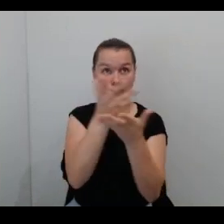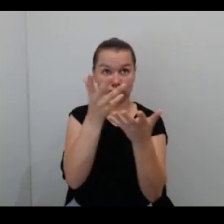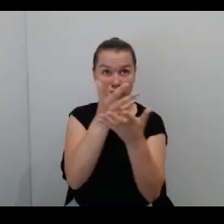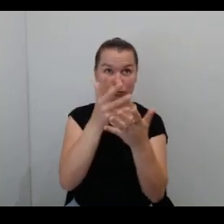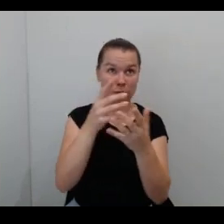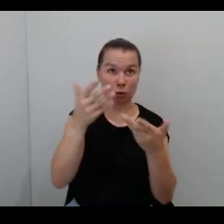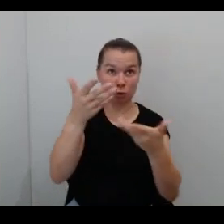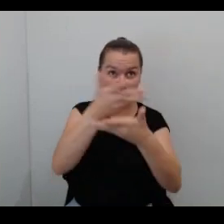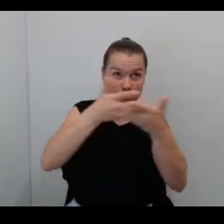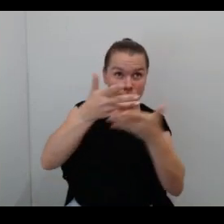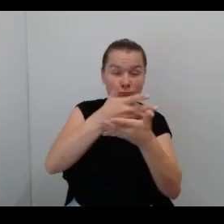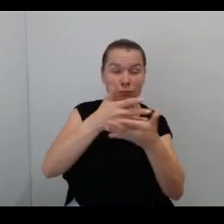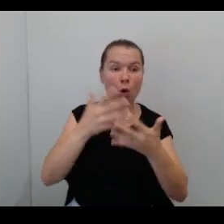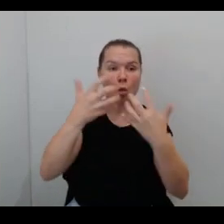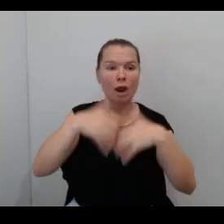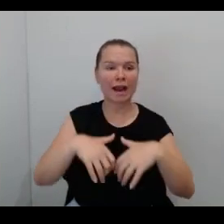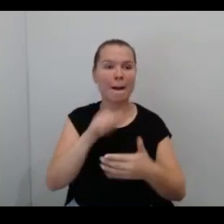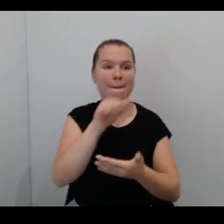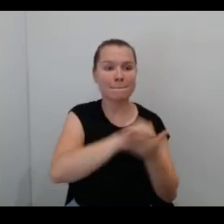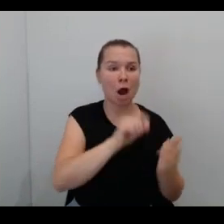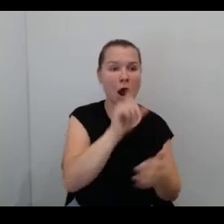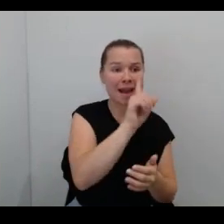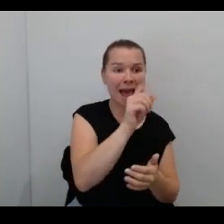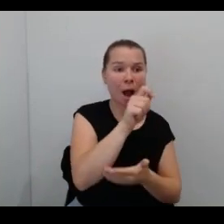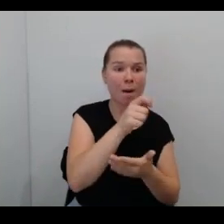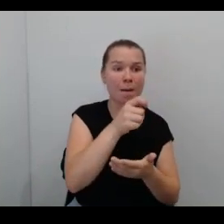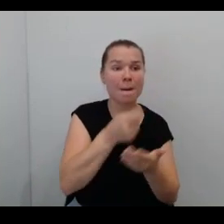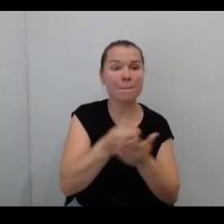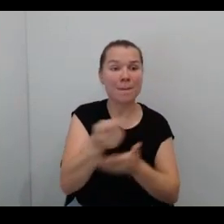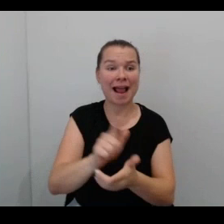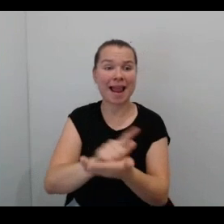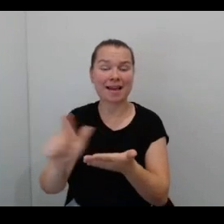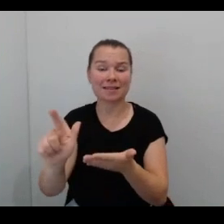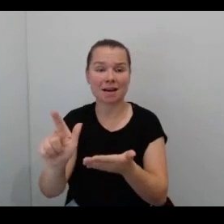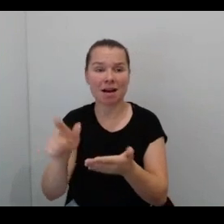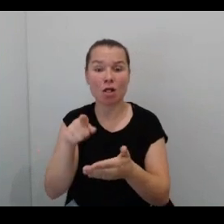credit products. We do have some issue on that point.